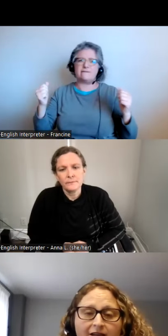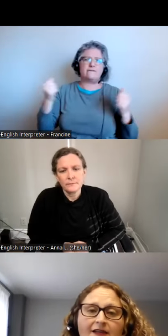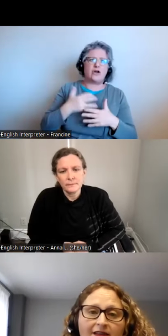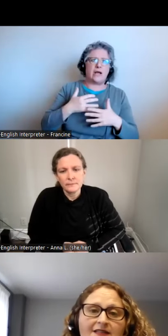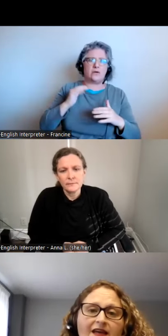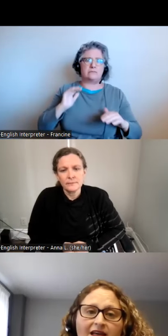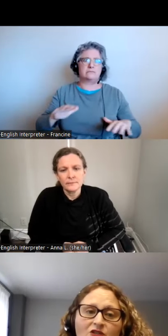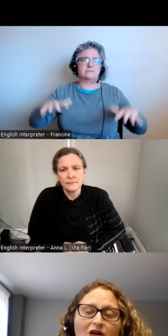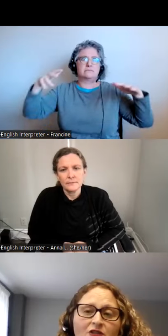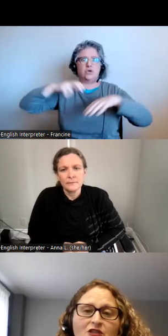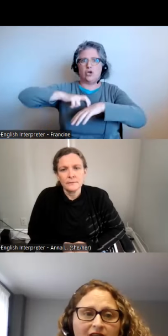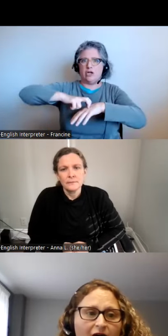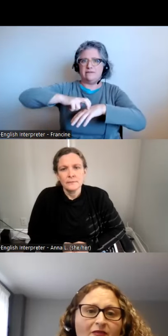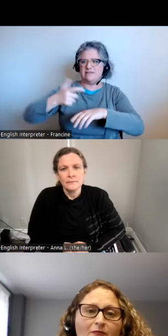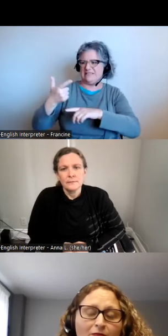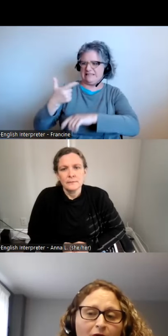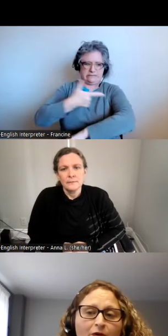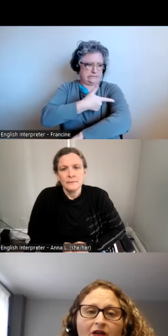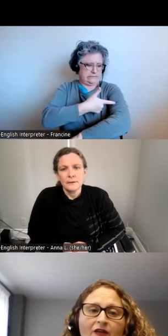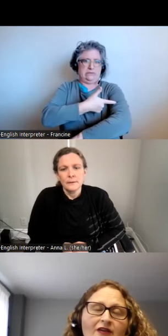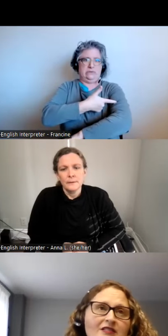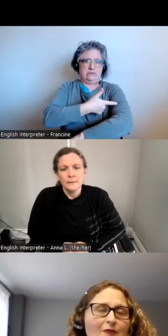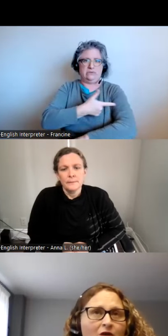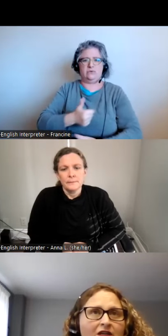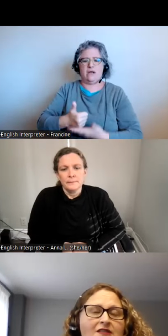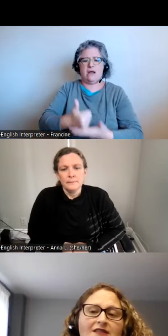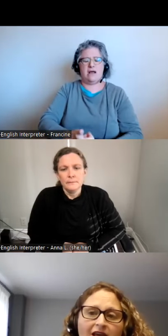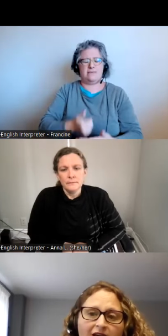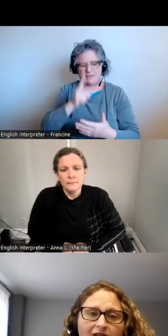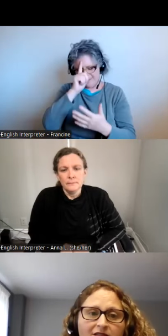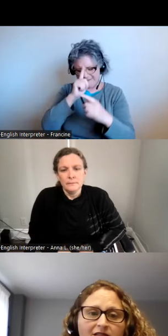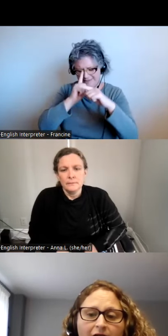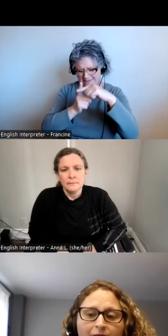have to have done, but this is specifically